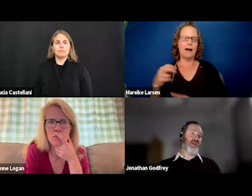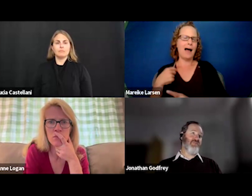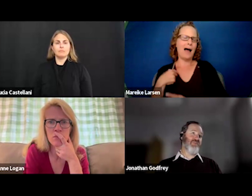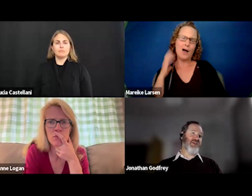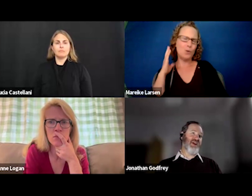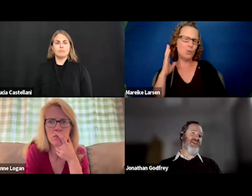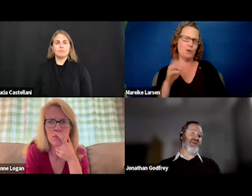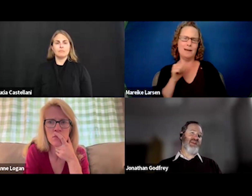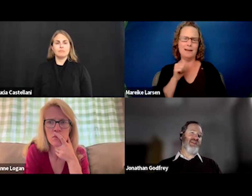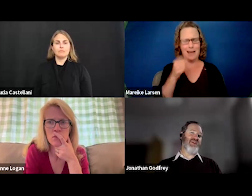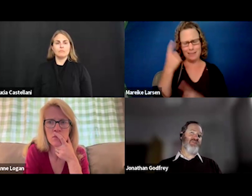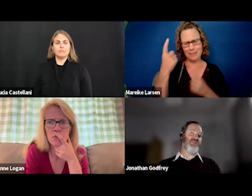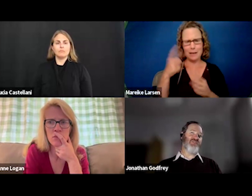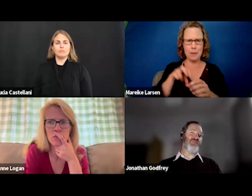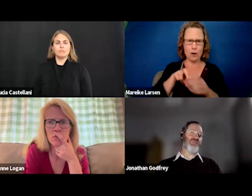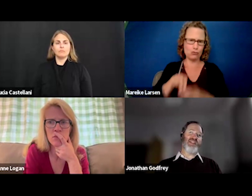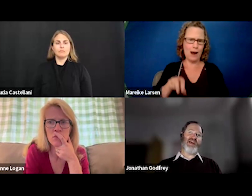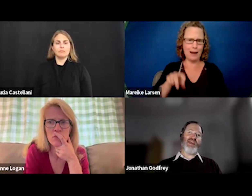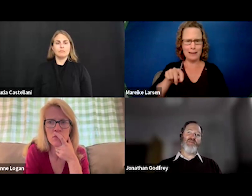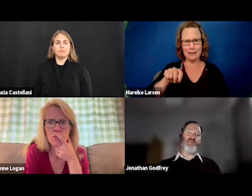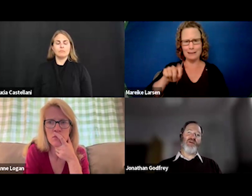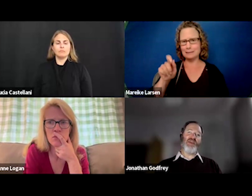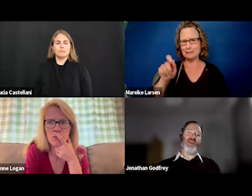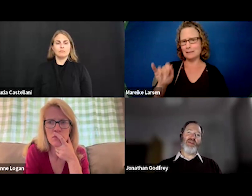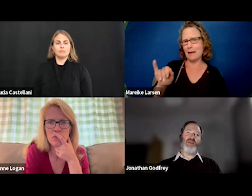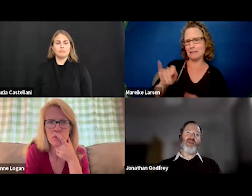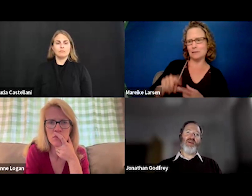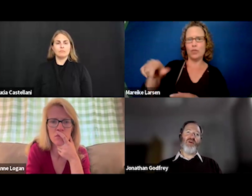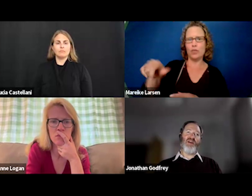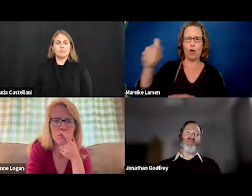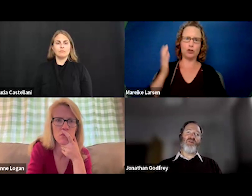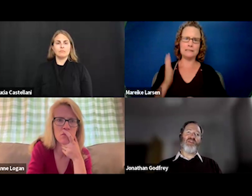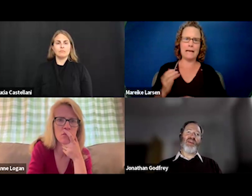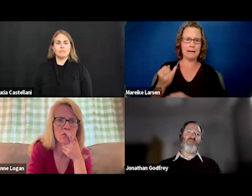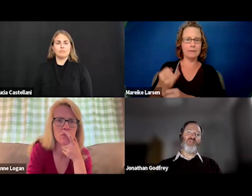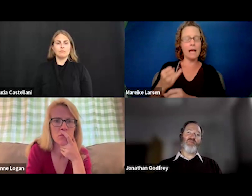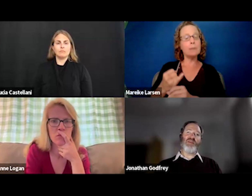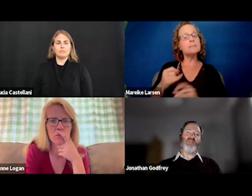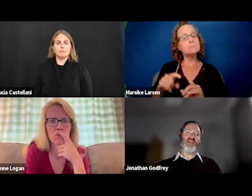But I have been known to delay my arrival on campus because I